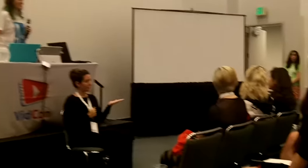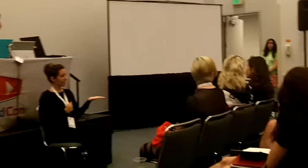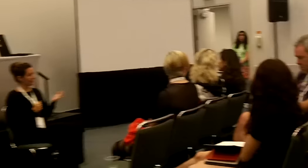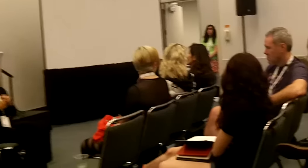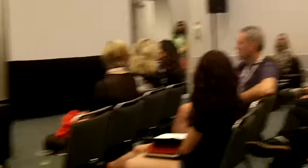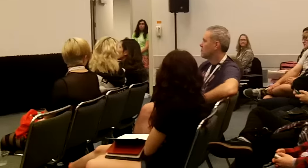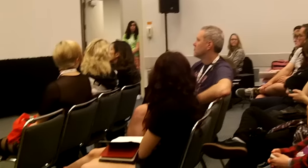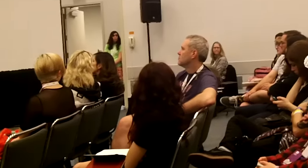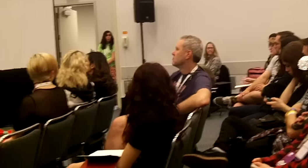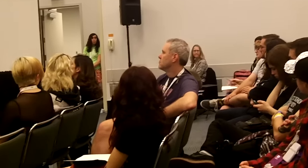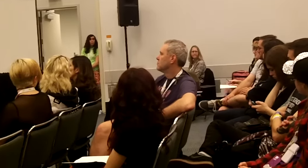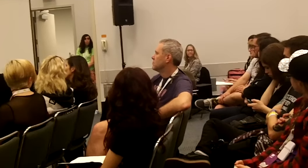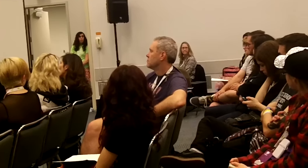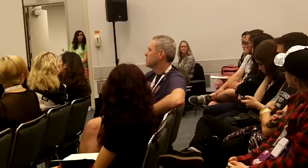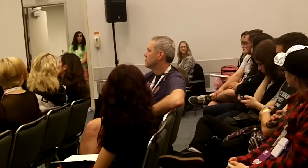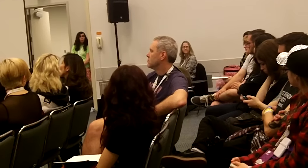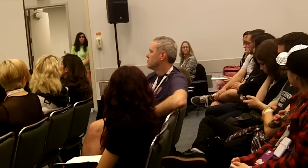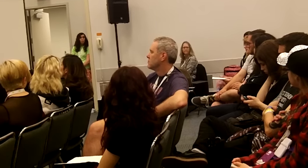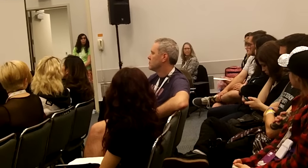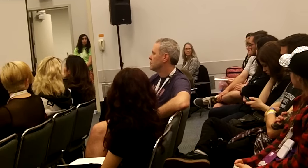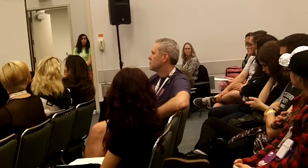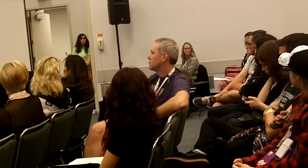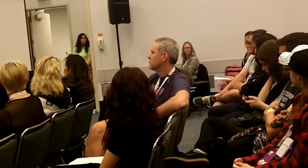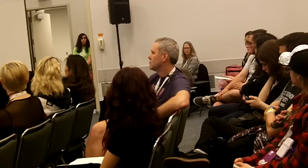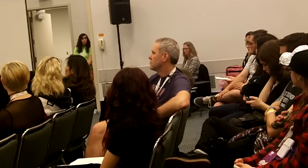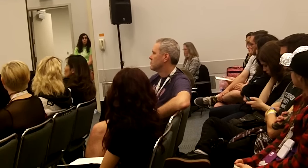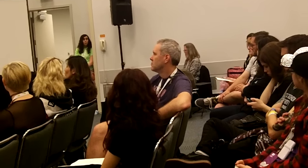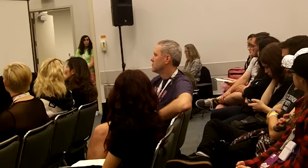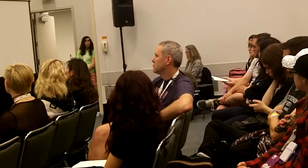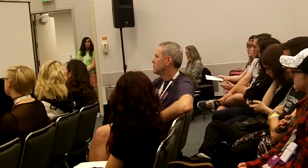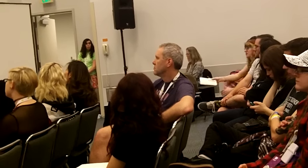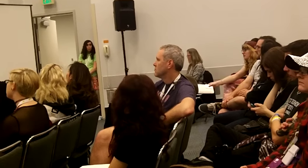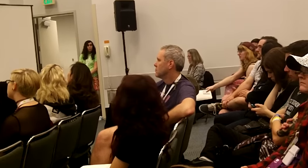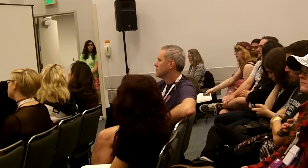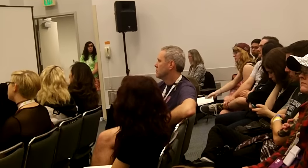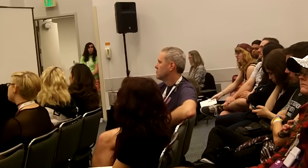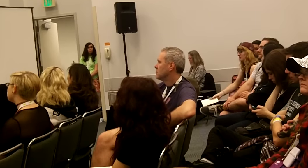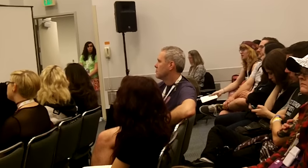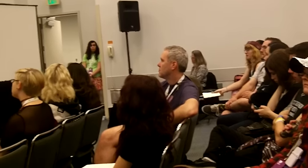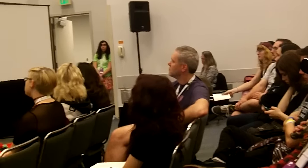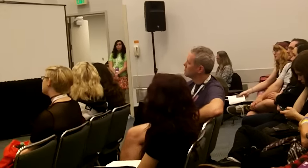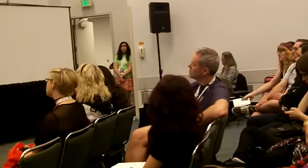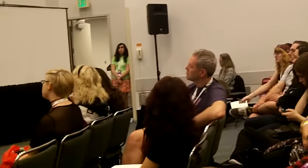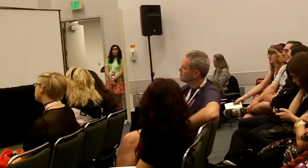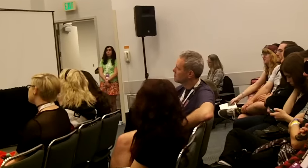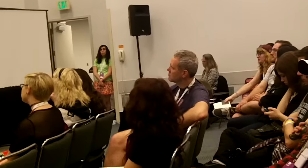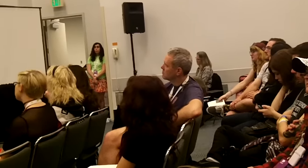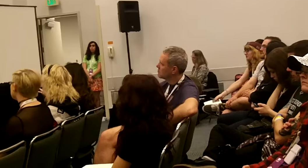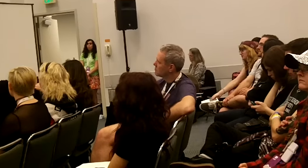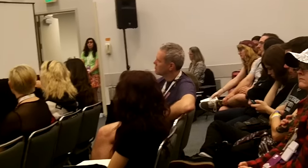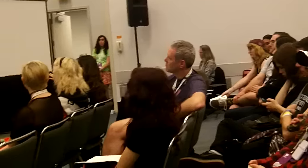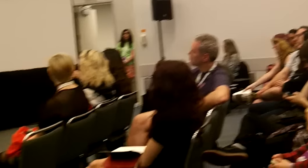Can you talk about some of the solutions you help creators come up with for captioning their videos?